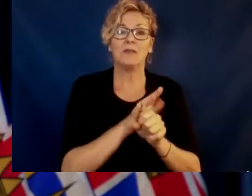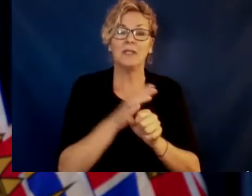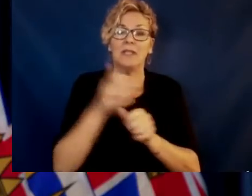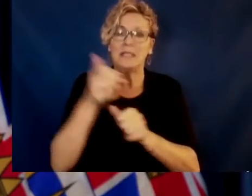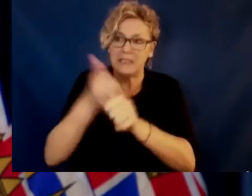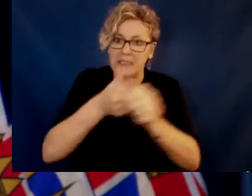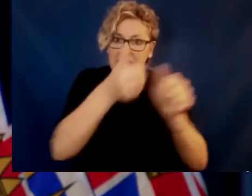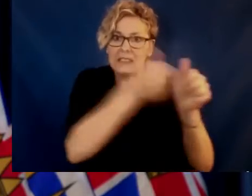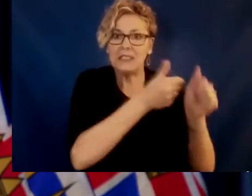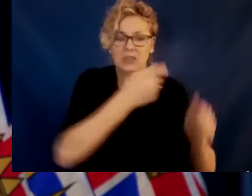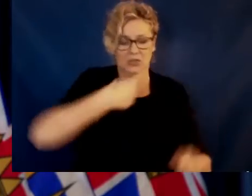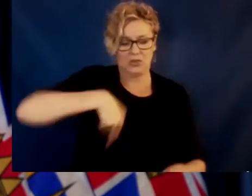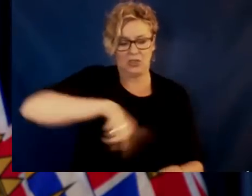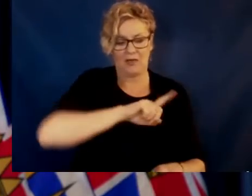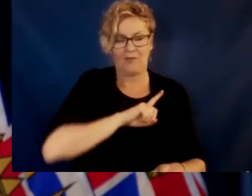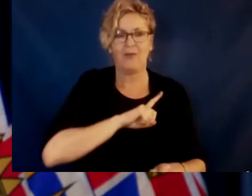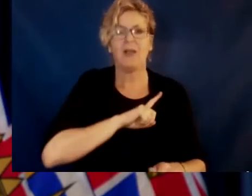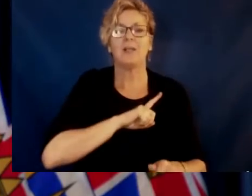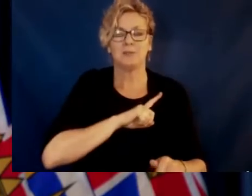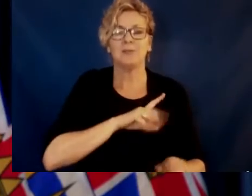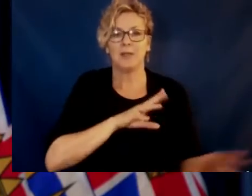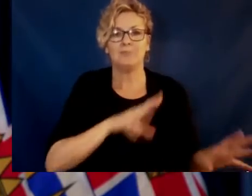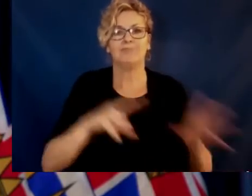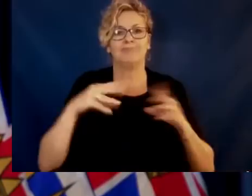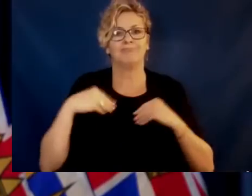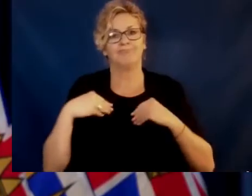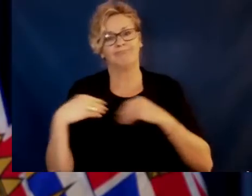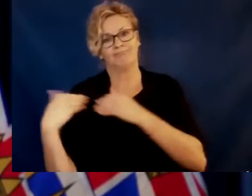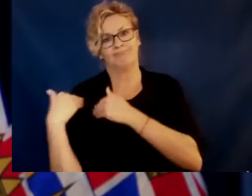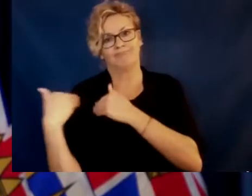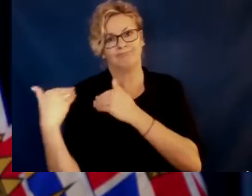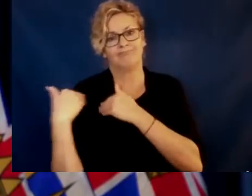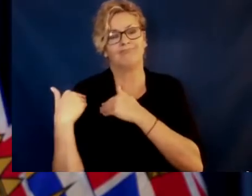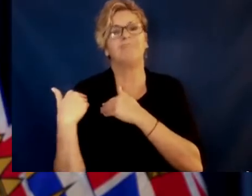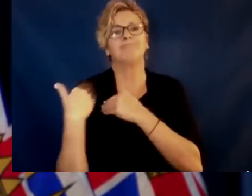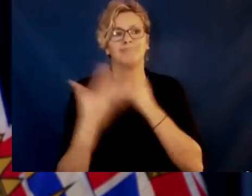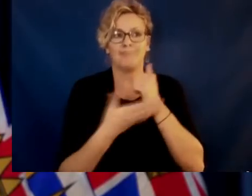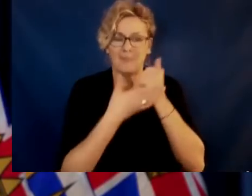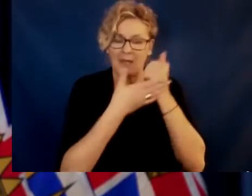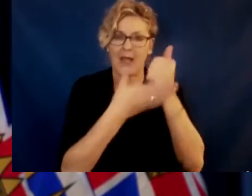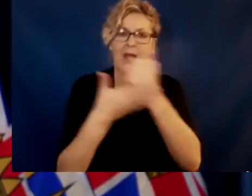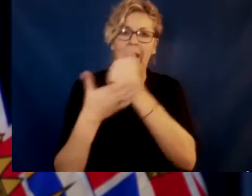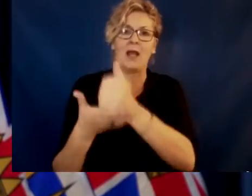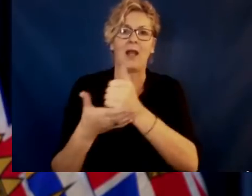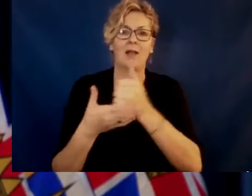help our community and help control in support of our community to keep our